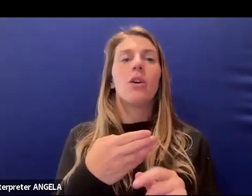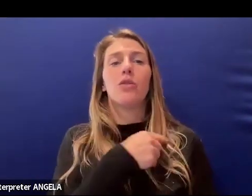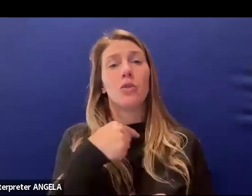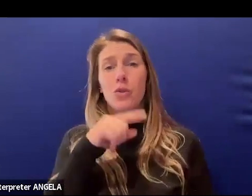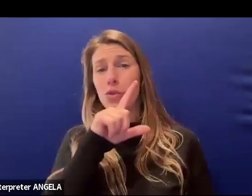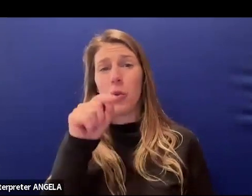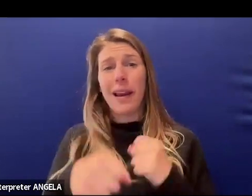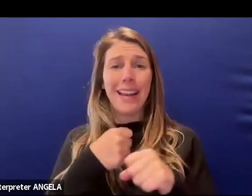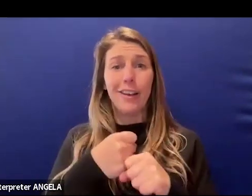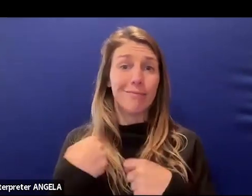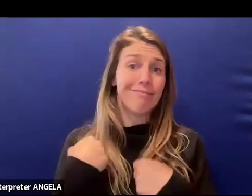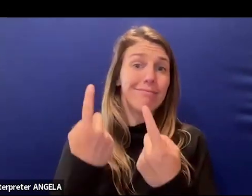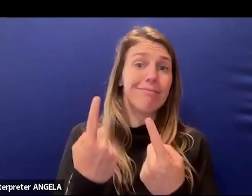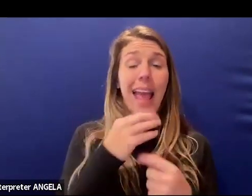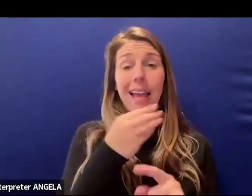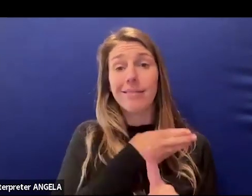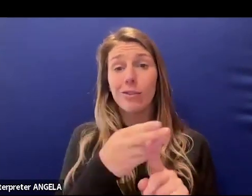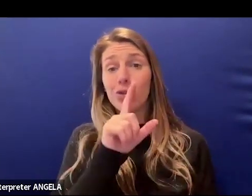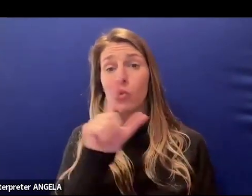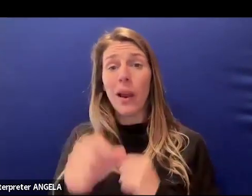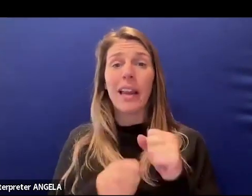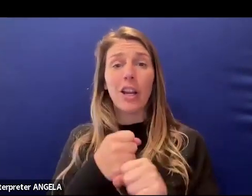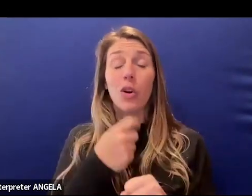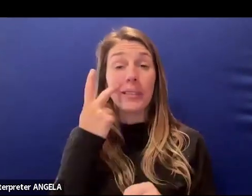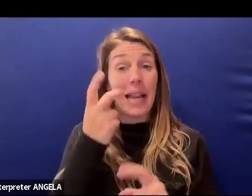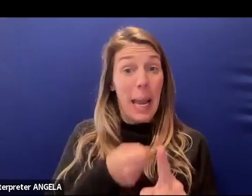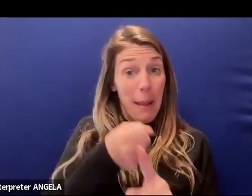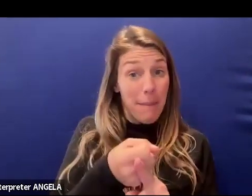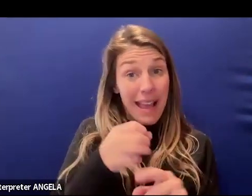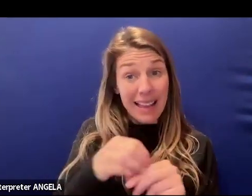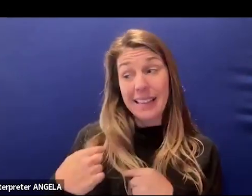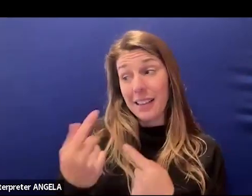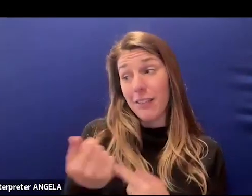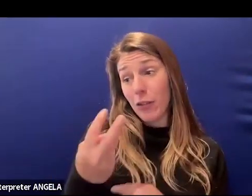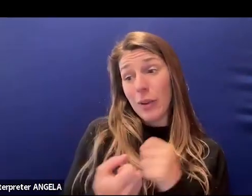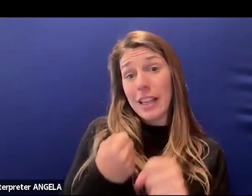We're almost 20 years old now, and over that time, we've seen an impact. We may not have seen an impact in the past few years.